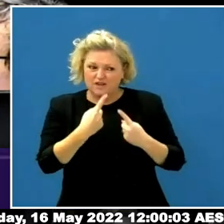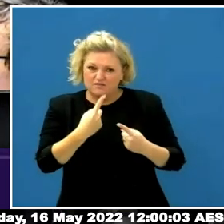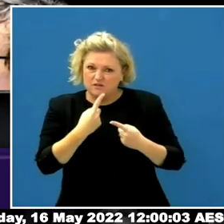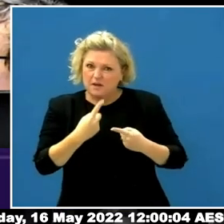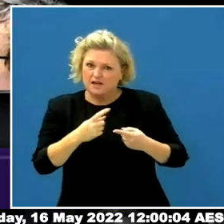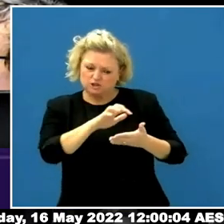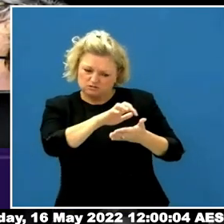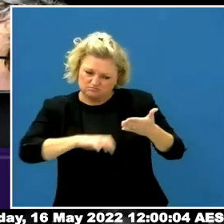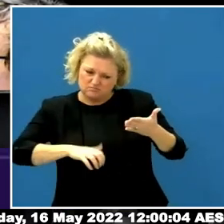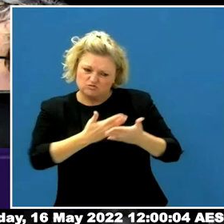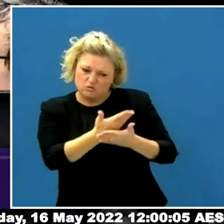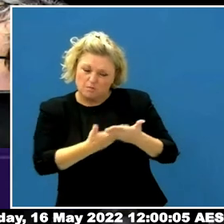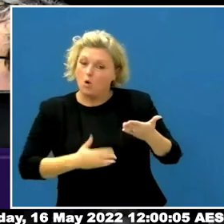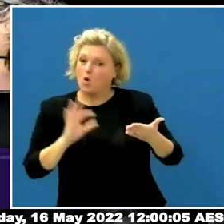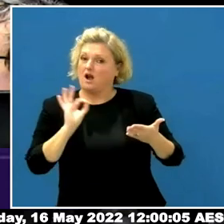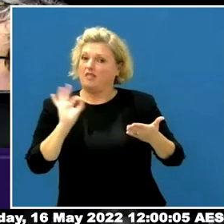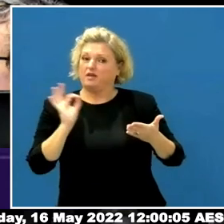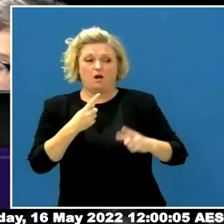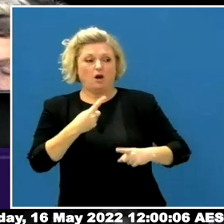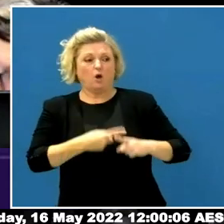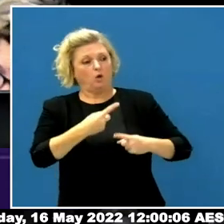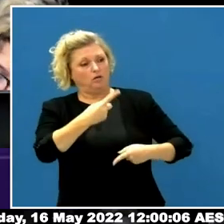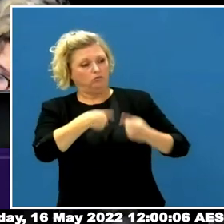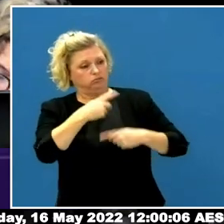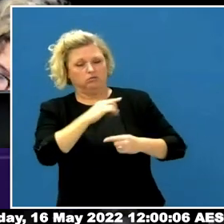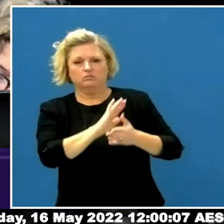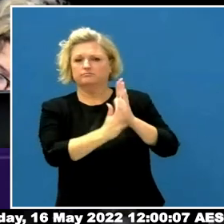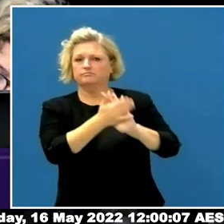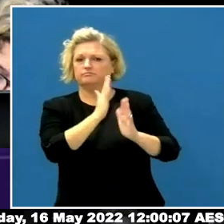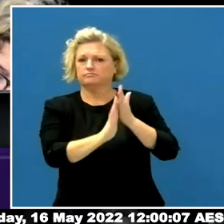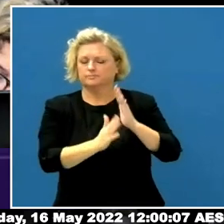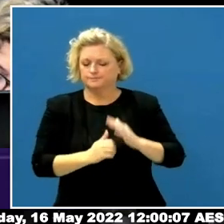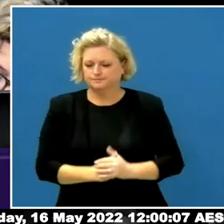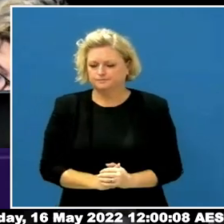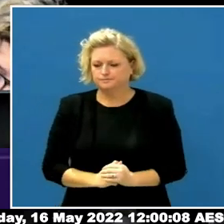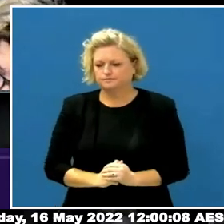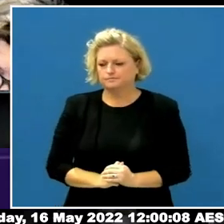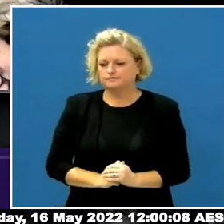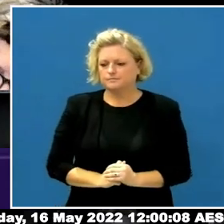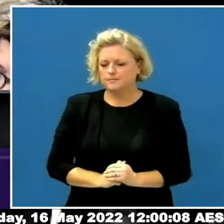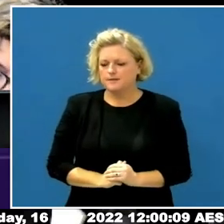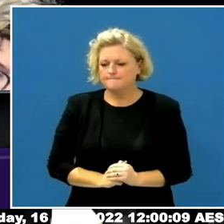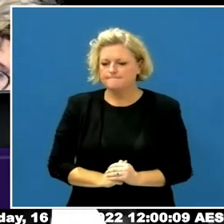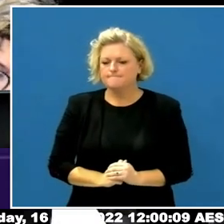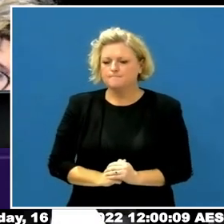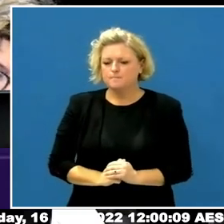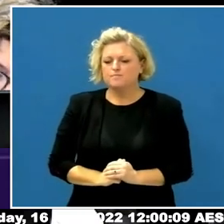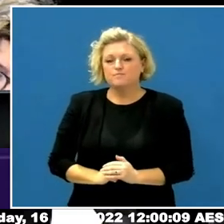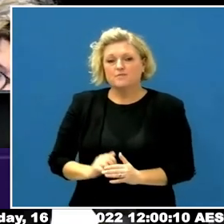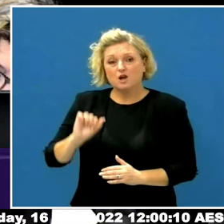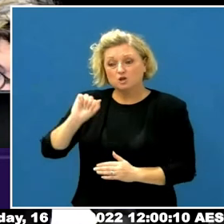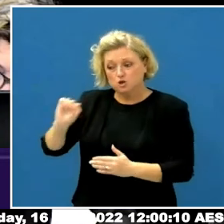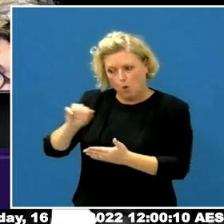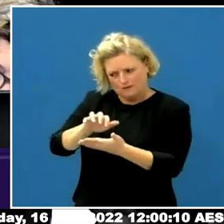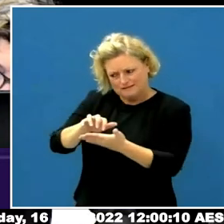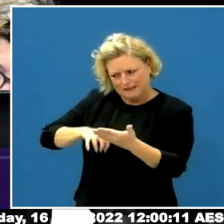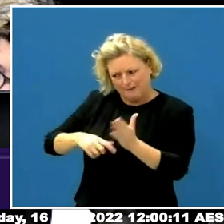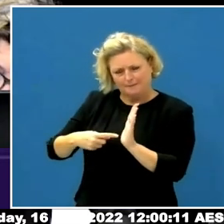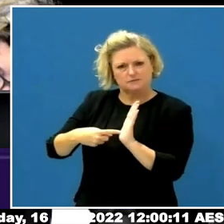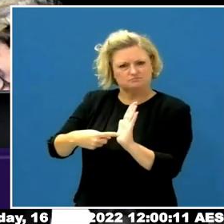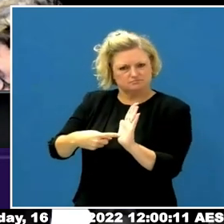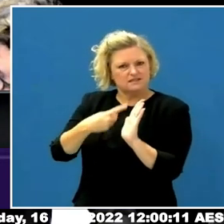In your statement you set out - I'd just like to touch upon it and come to it